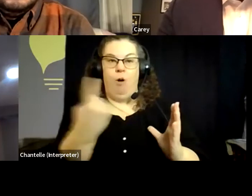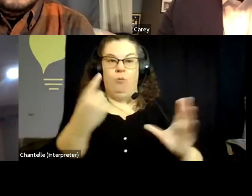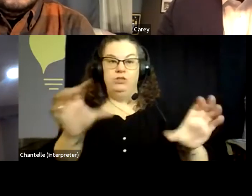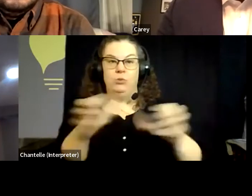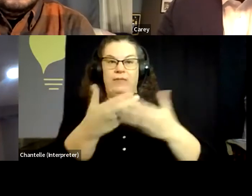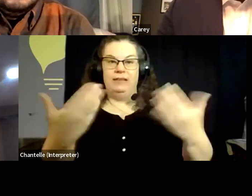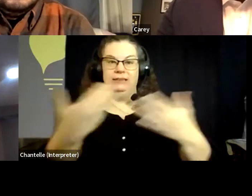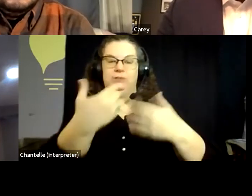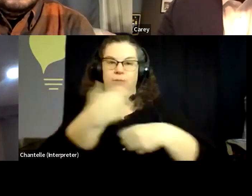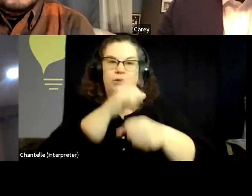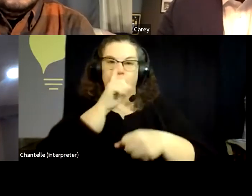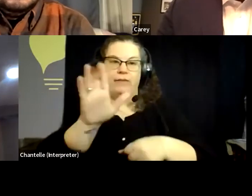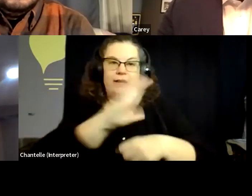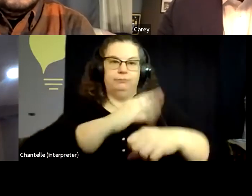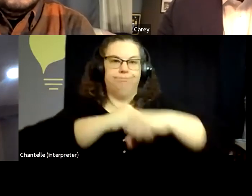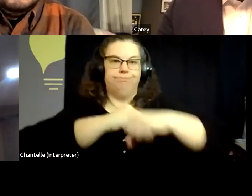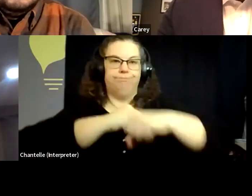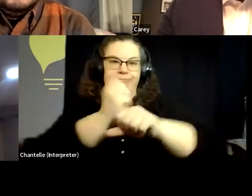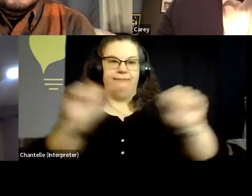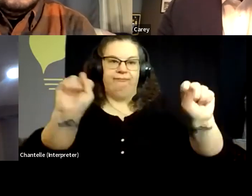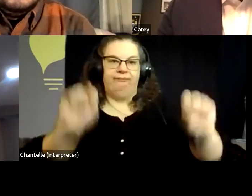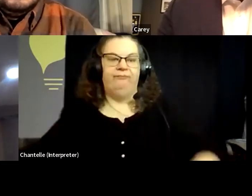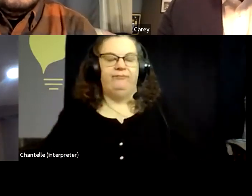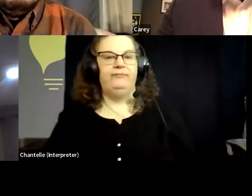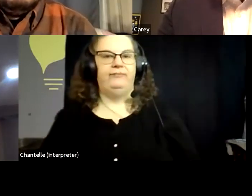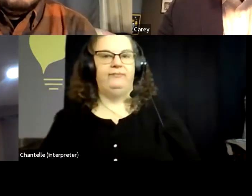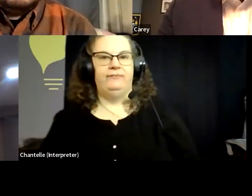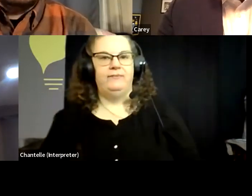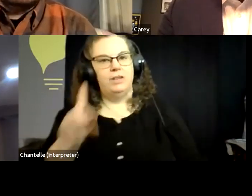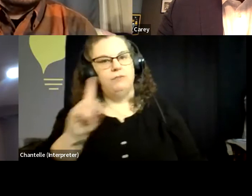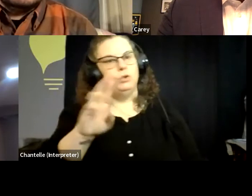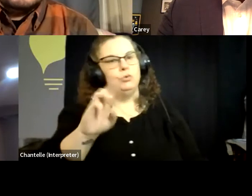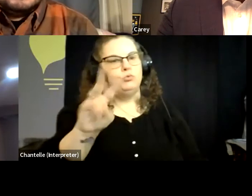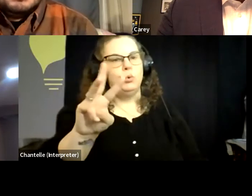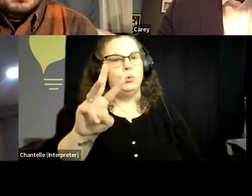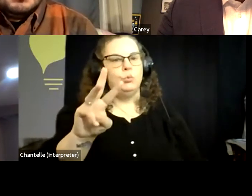to make sure that they are safe. Carey: Drew, "the dented puck."